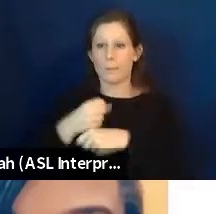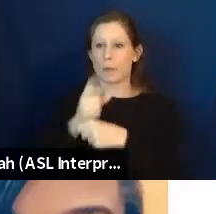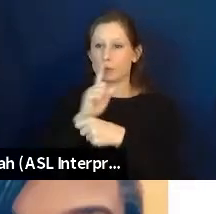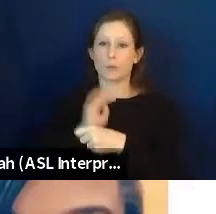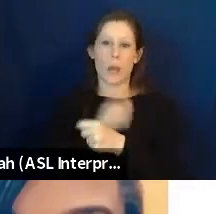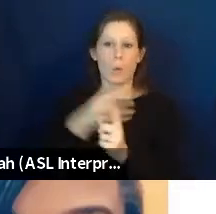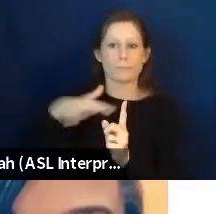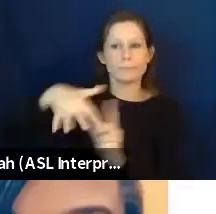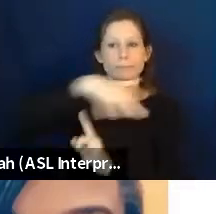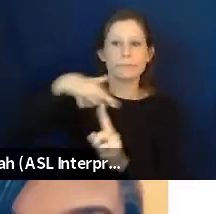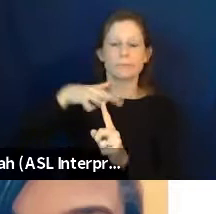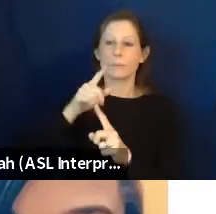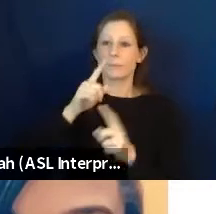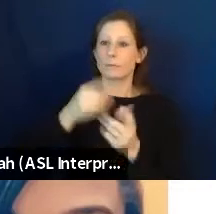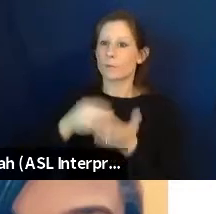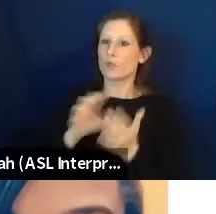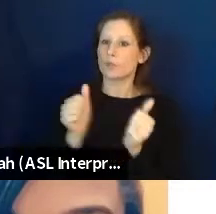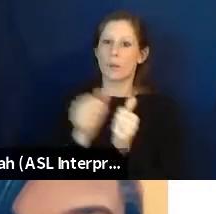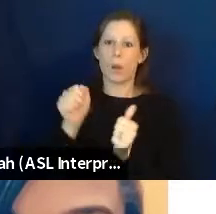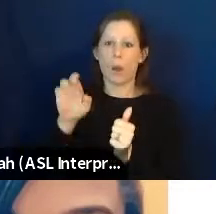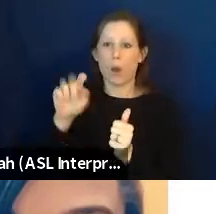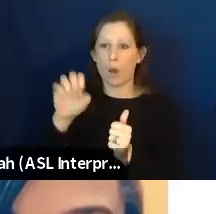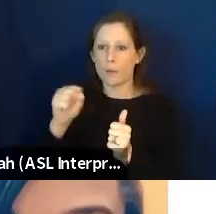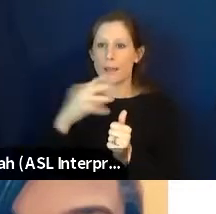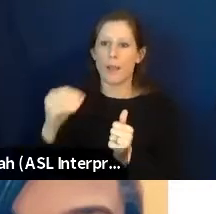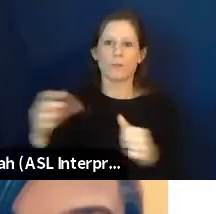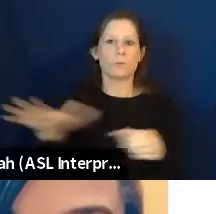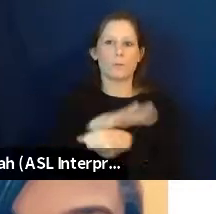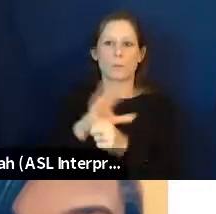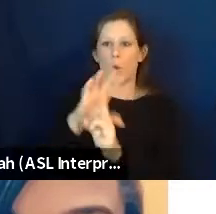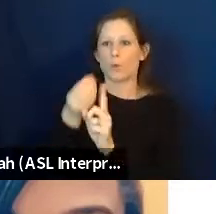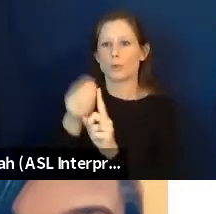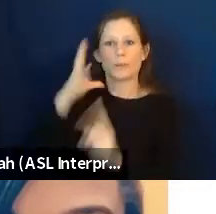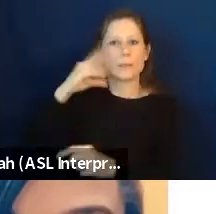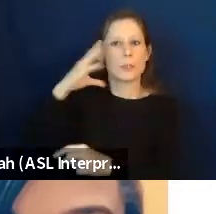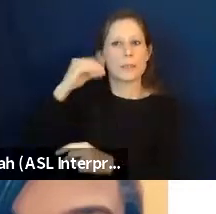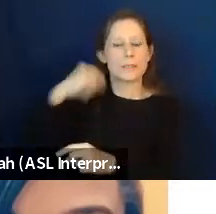and cultural experiences. To support a full, creative life for all. the Arts and Education